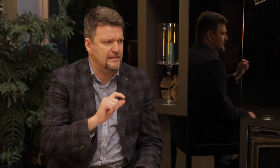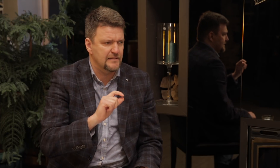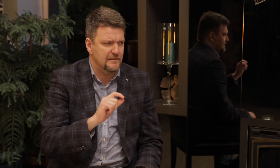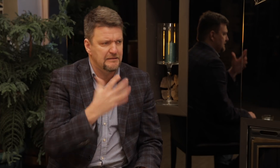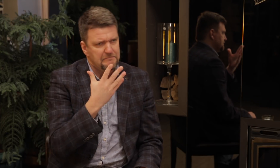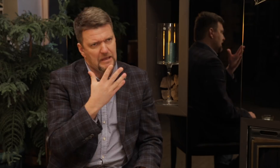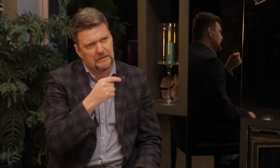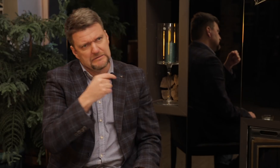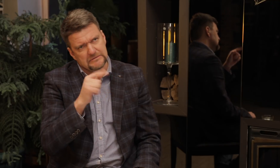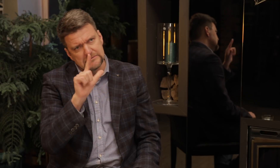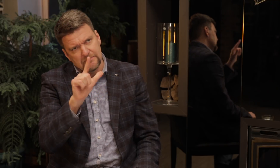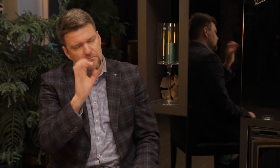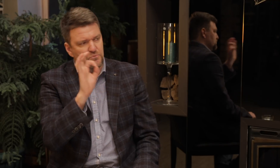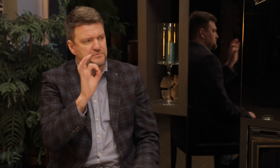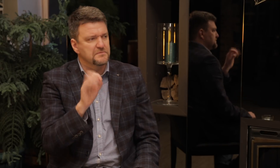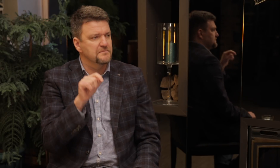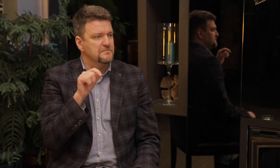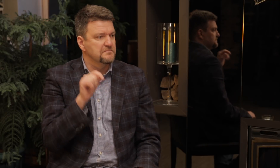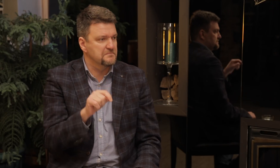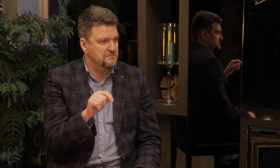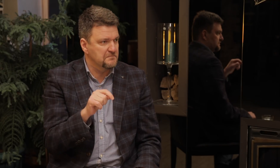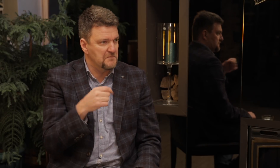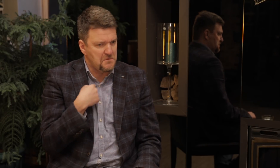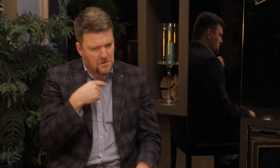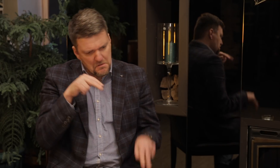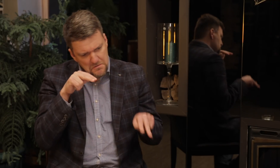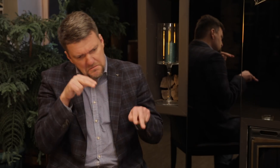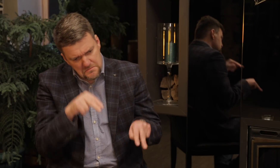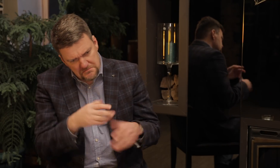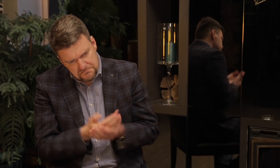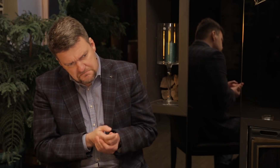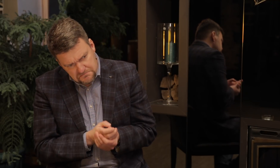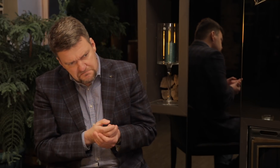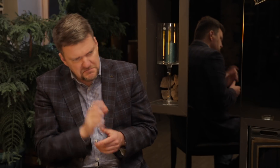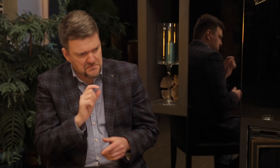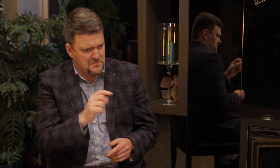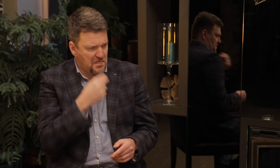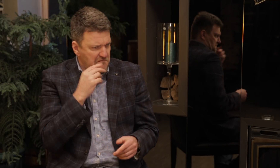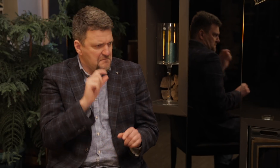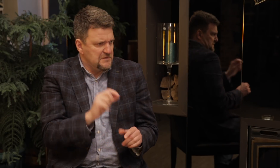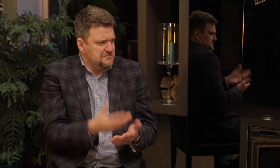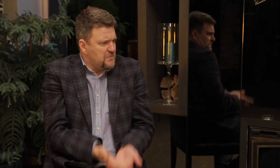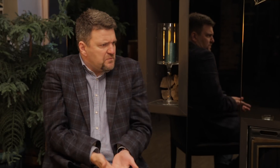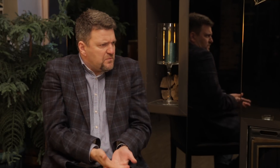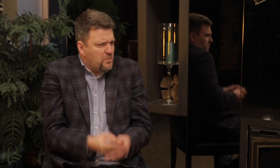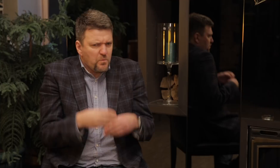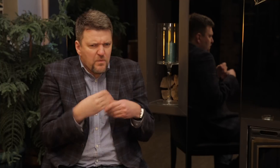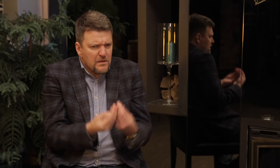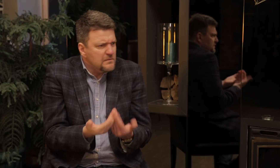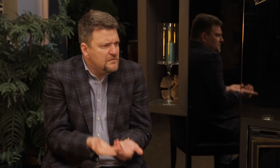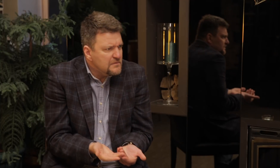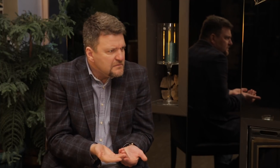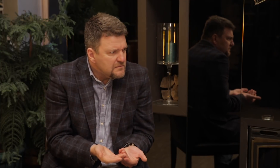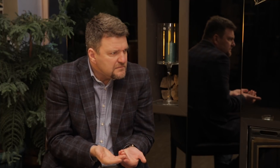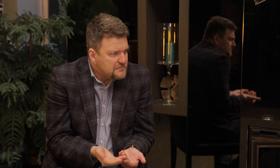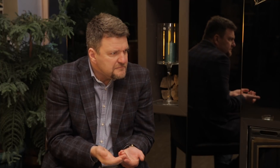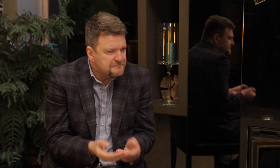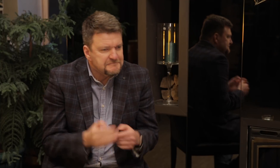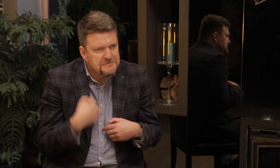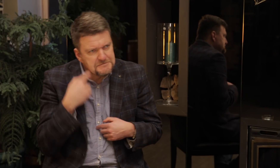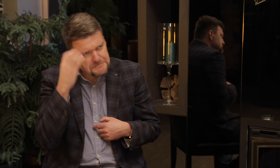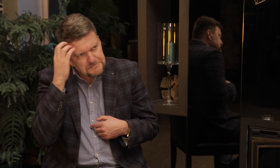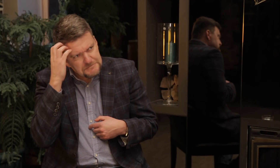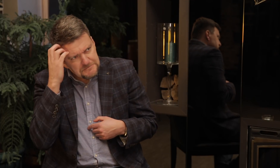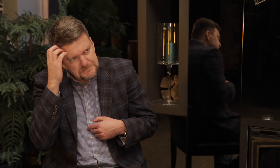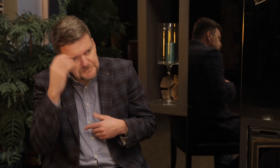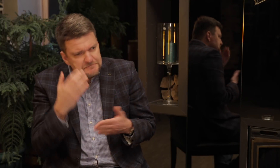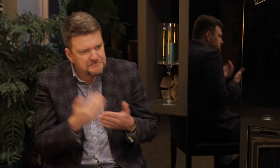Only about 5-7% are deaf, and I wondered why that’s the case.